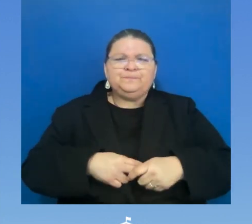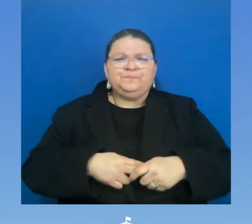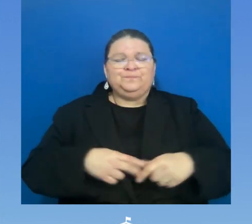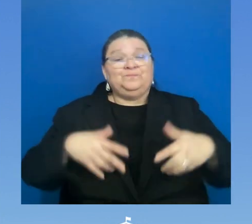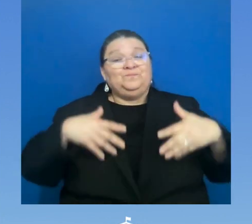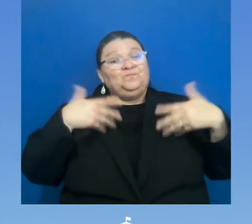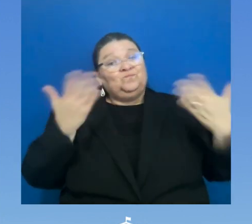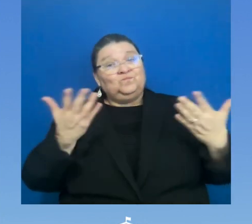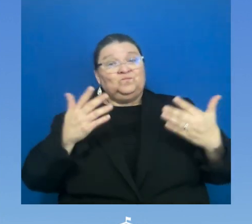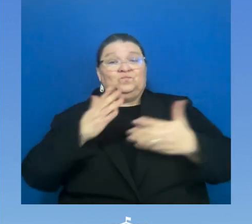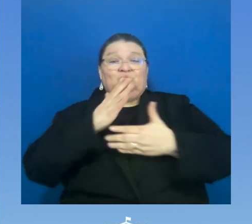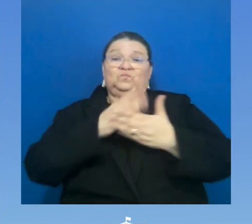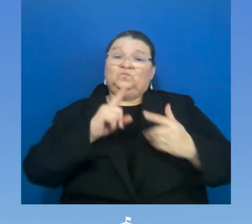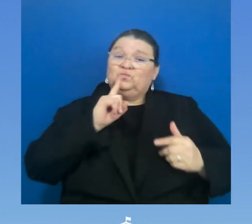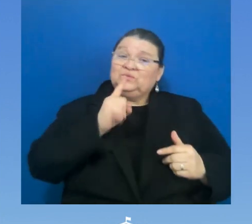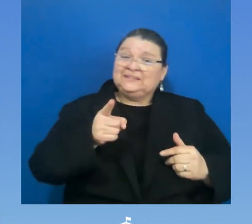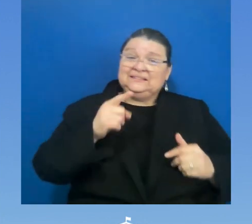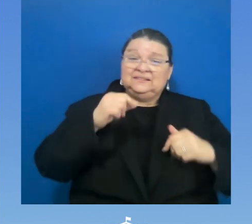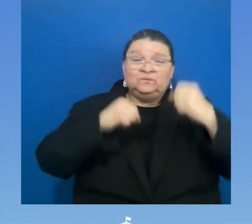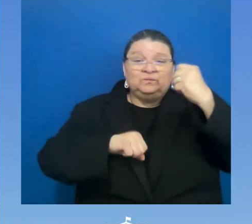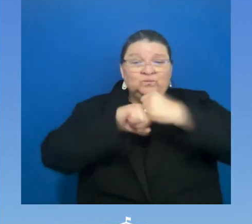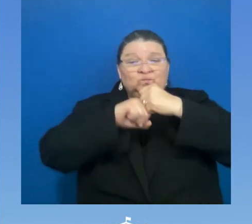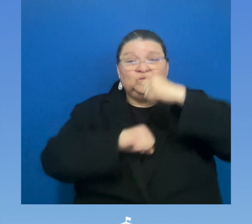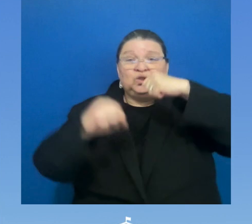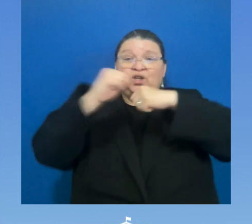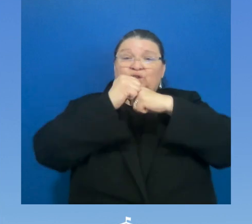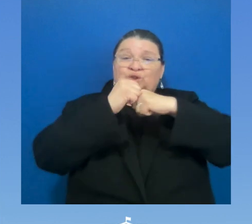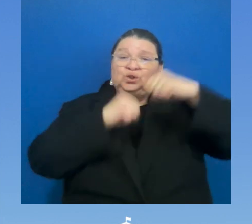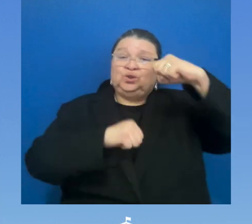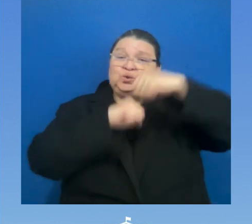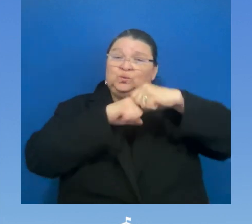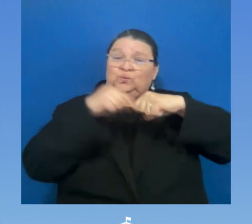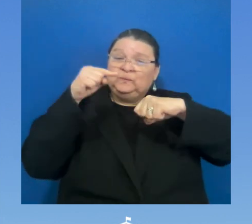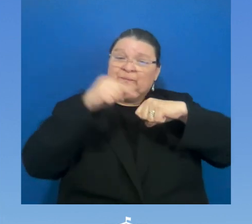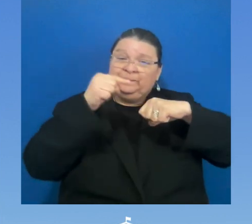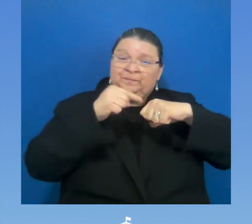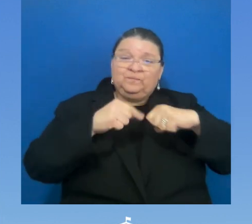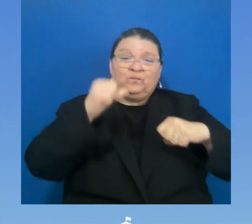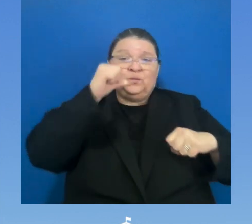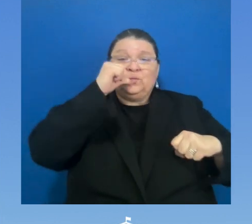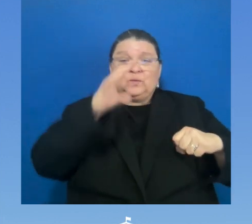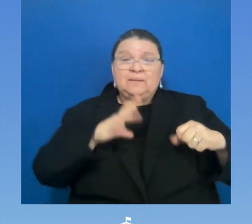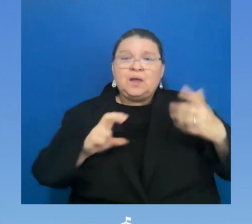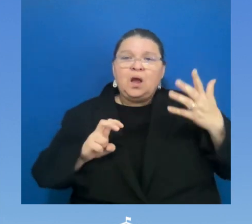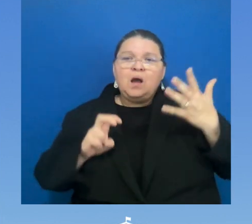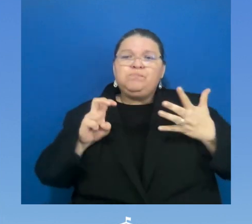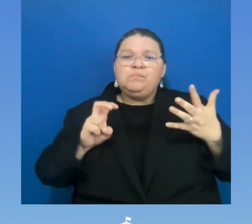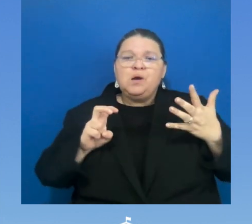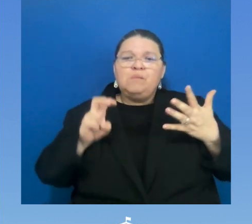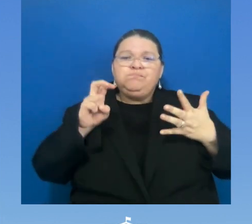jobs can require longer hours and penalize individuals with caretaking responsibilities.